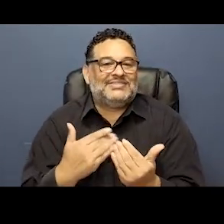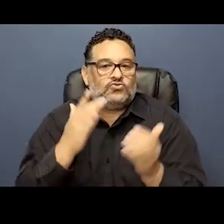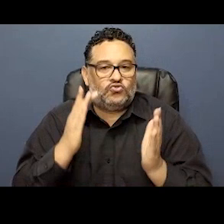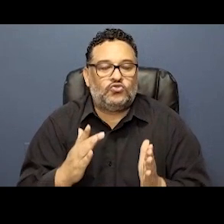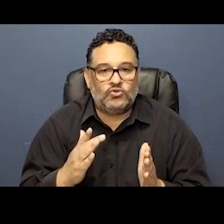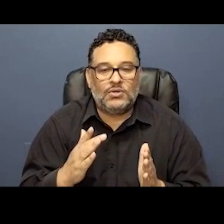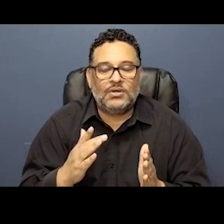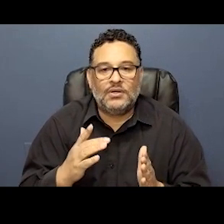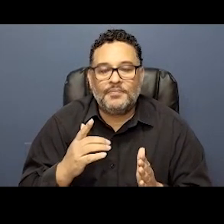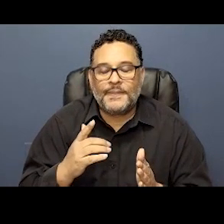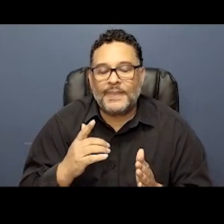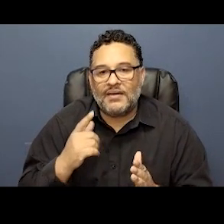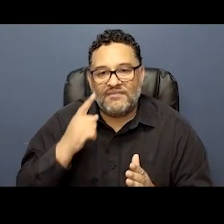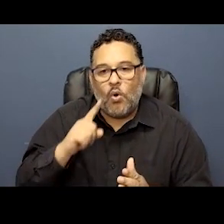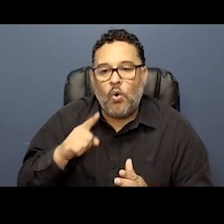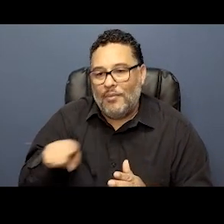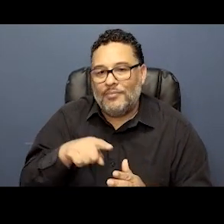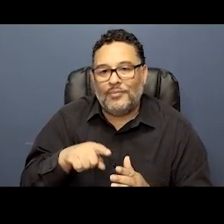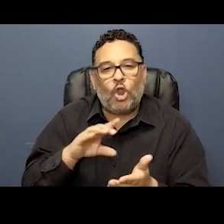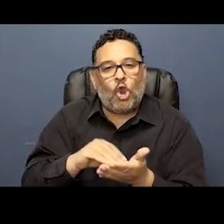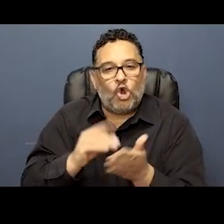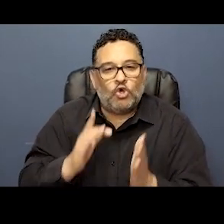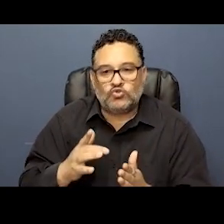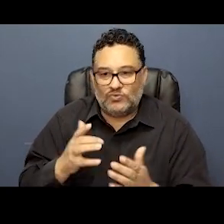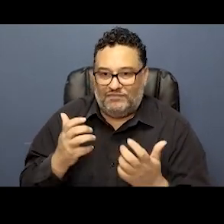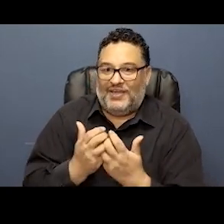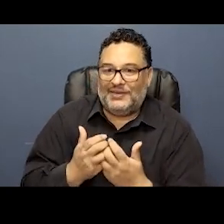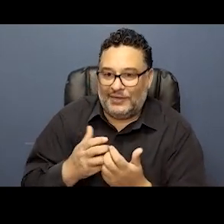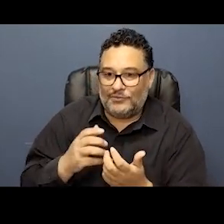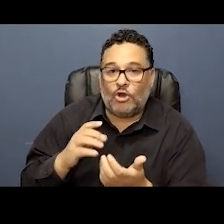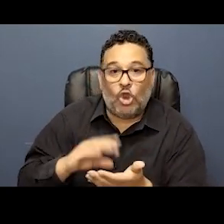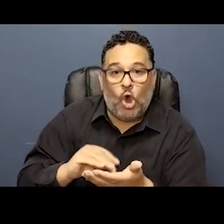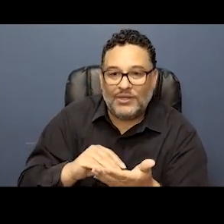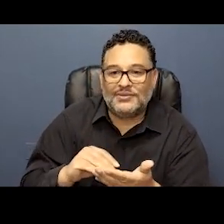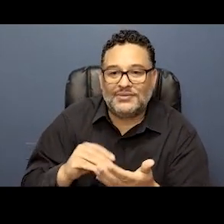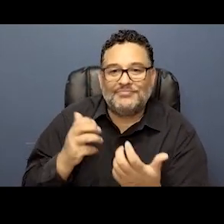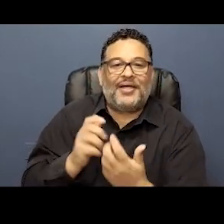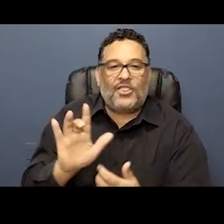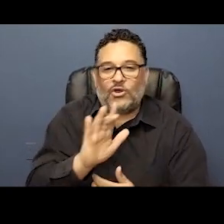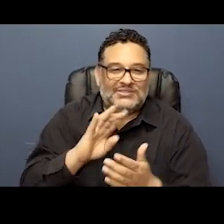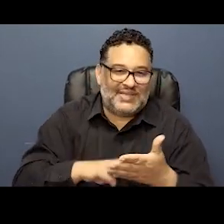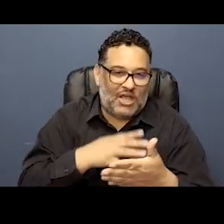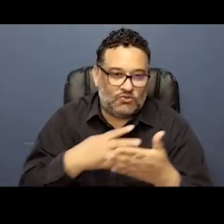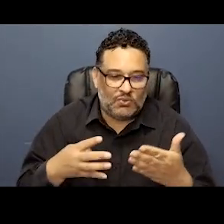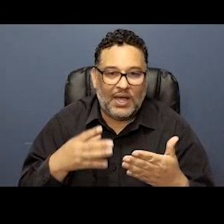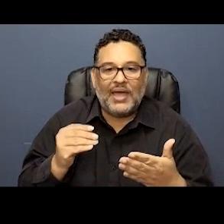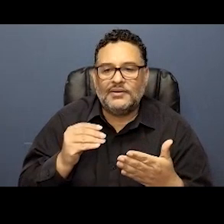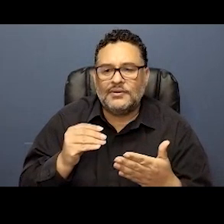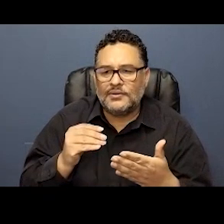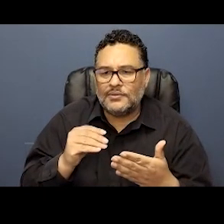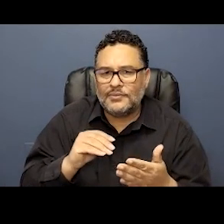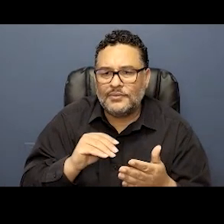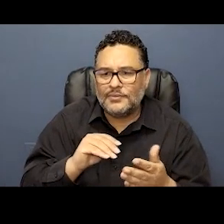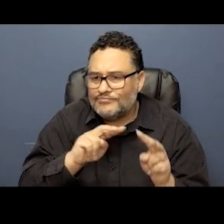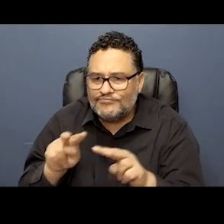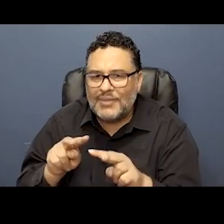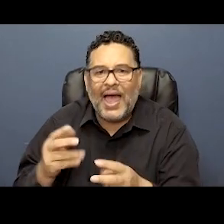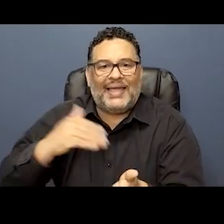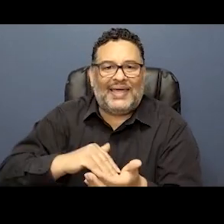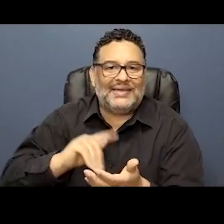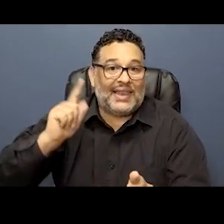it easier for learners to fit training into busy schedules and revisit specific topics as needed.